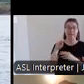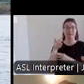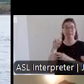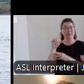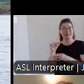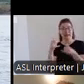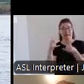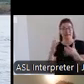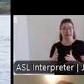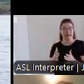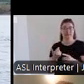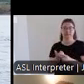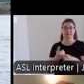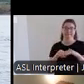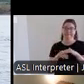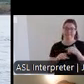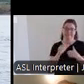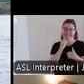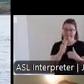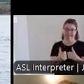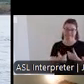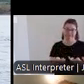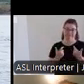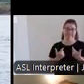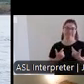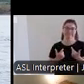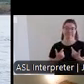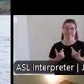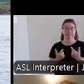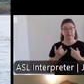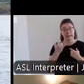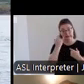that is not accessible. And so if you want to have accessible media player,